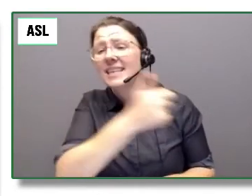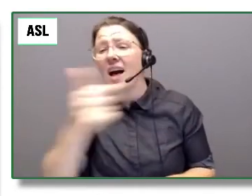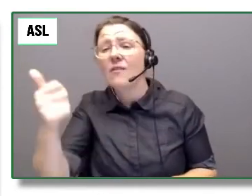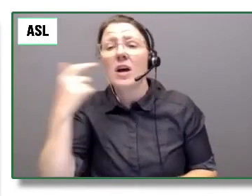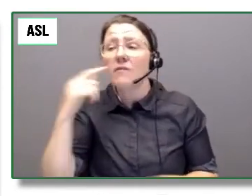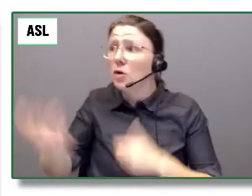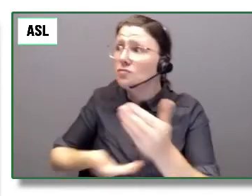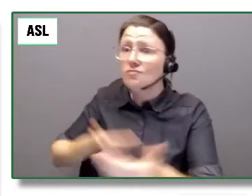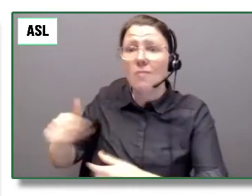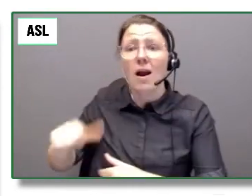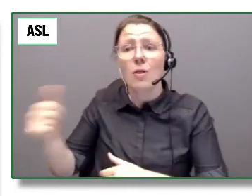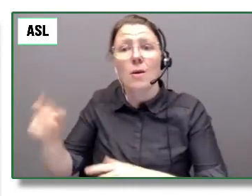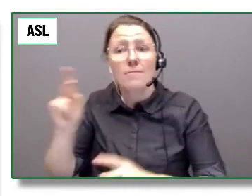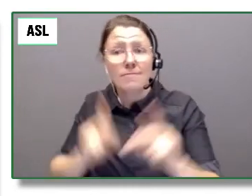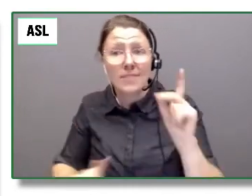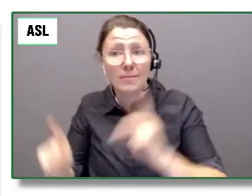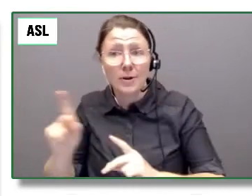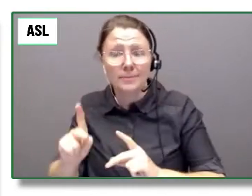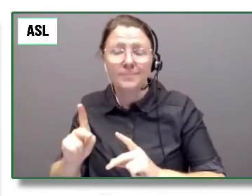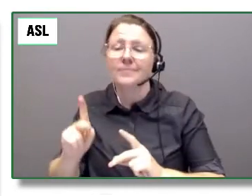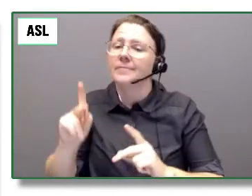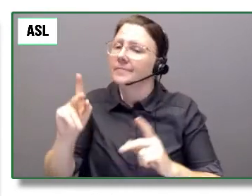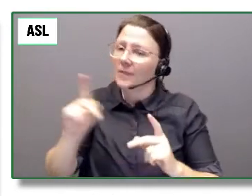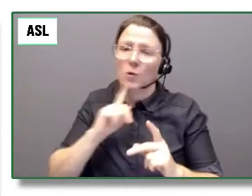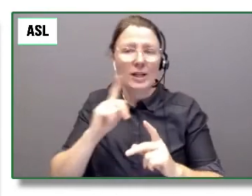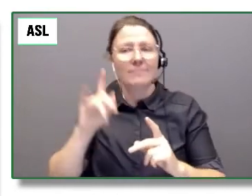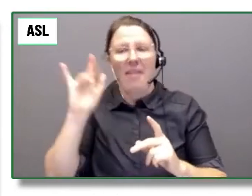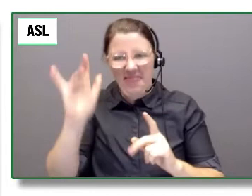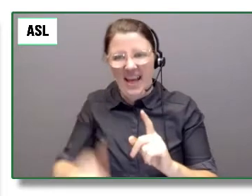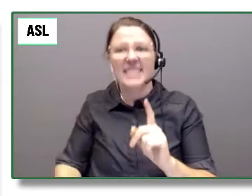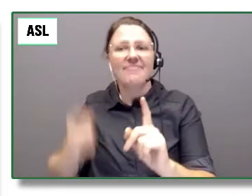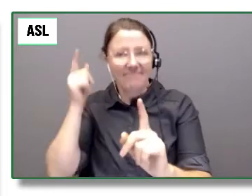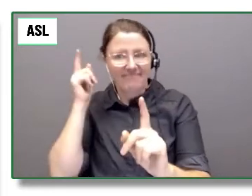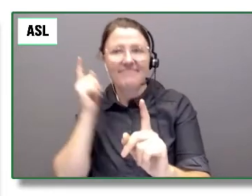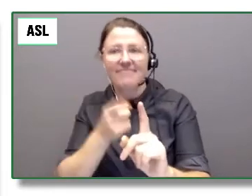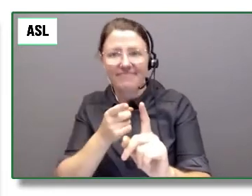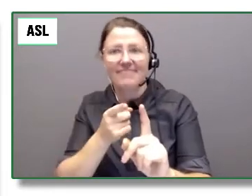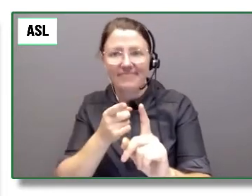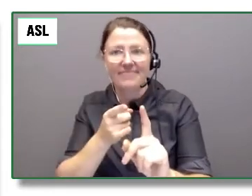it that's really what this is about. It's about demonstrating that it's not